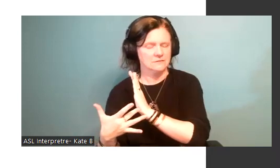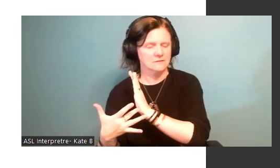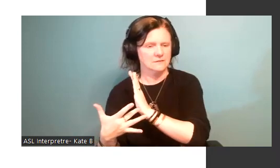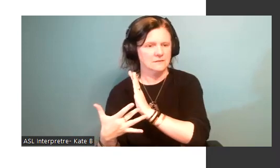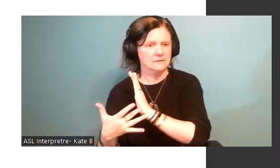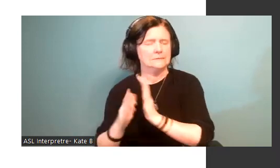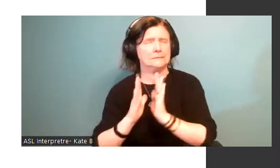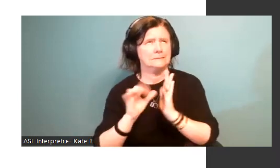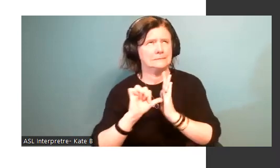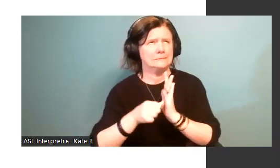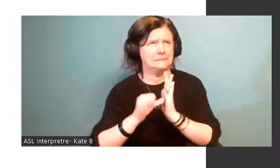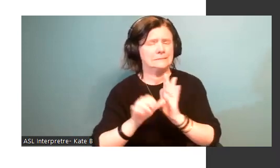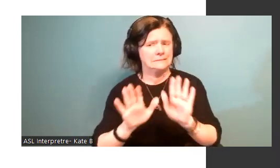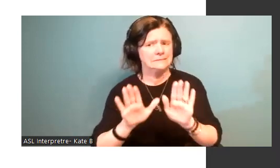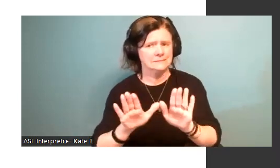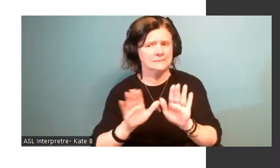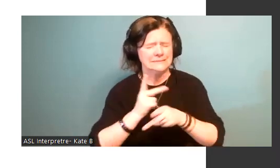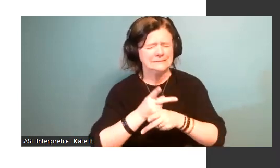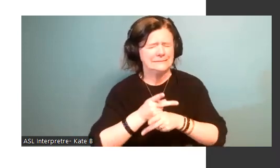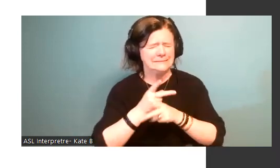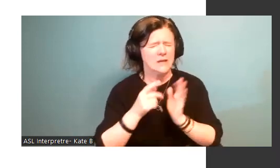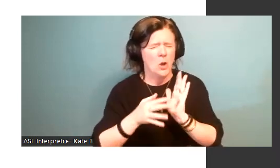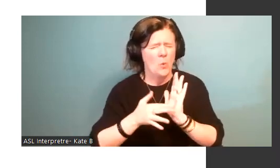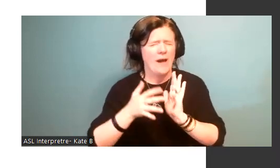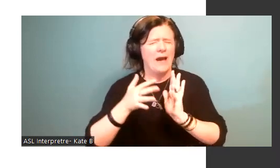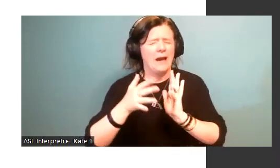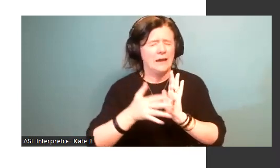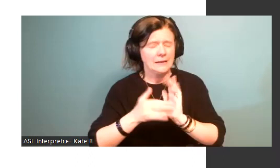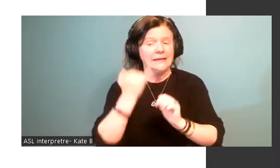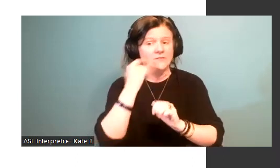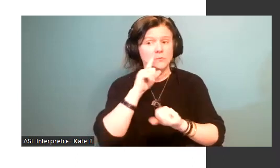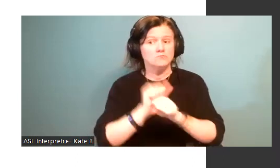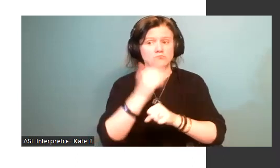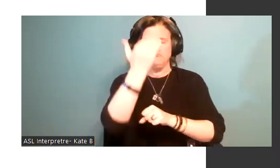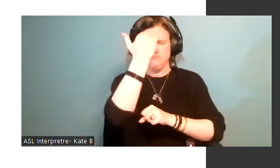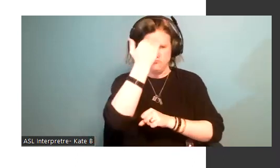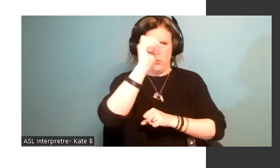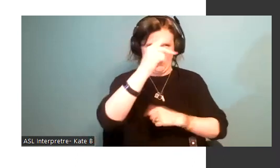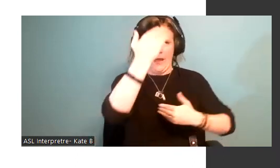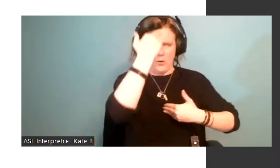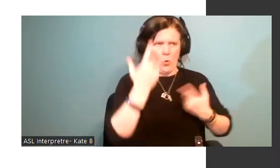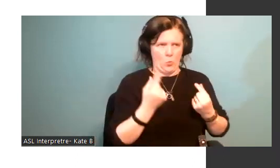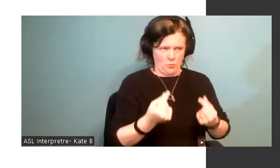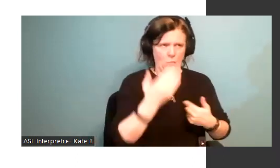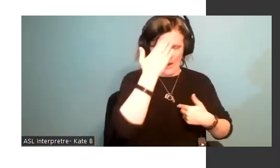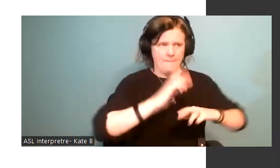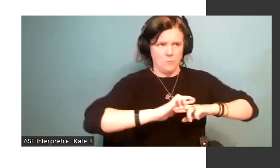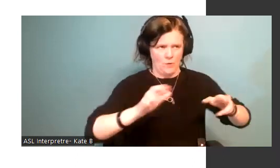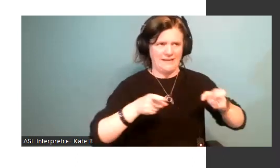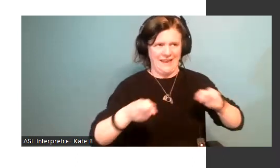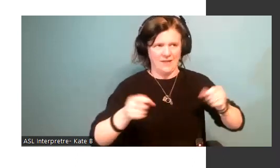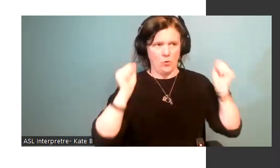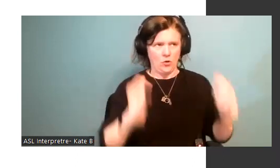handle portions of a site, because it is going to